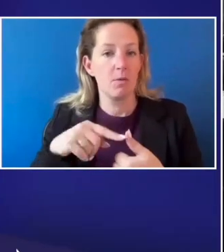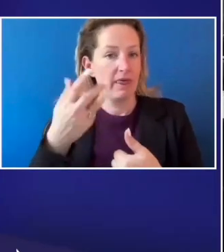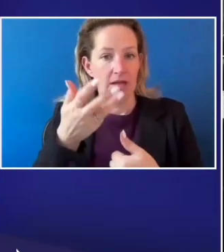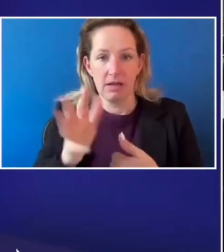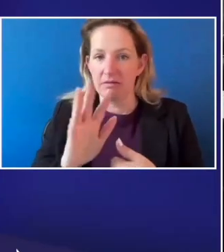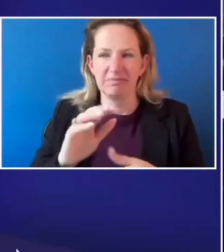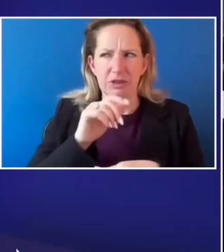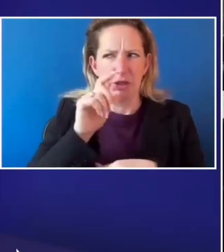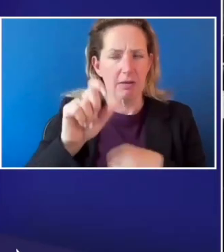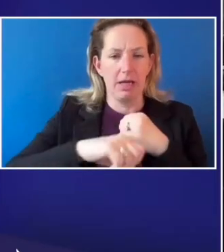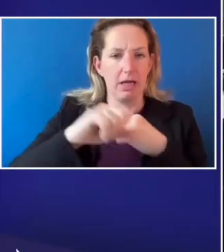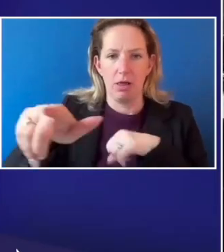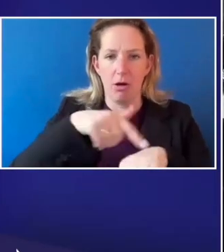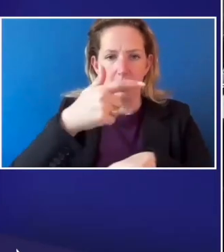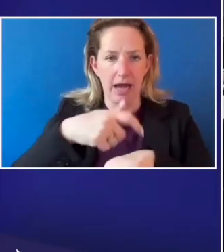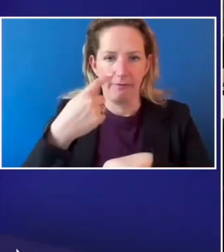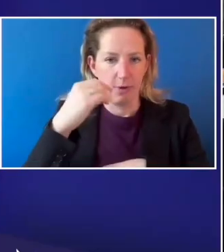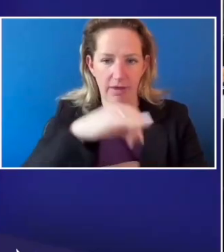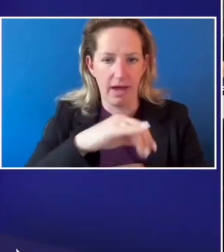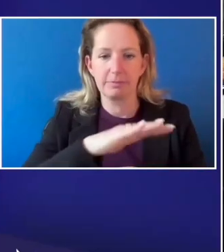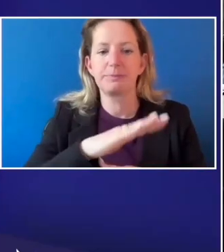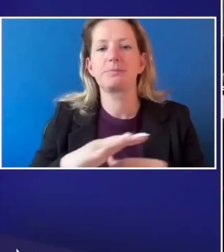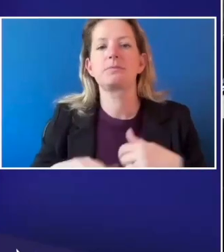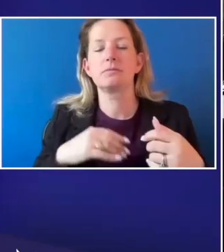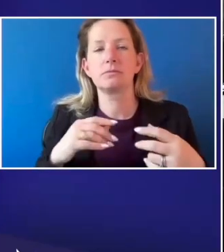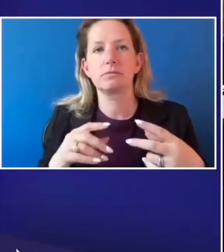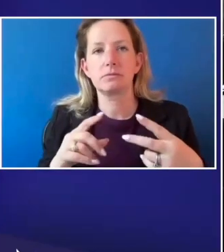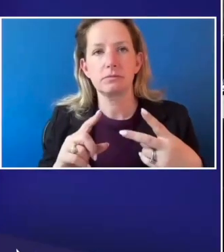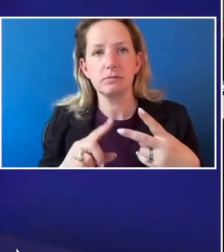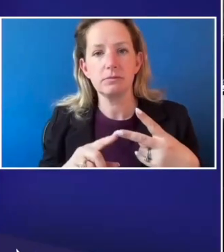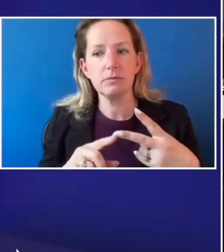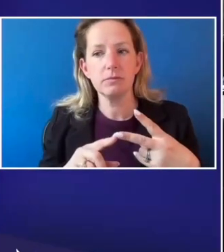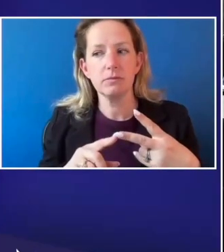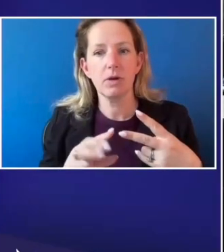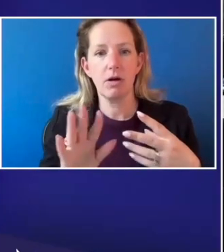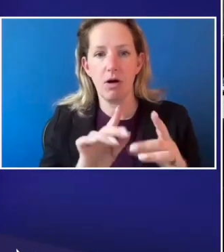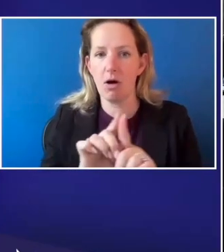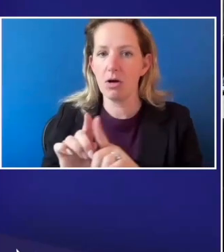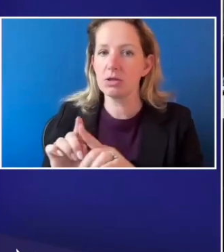Um, we, in, in your mailboxes within, within